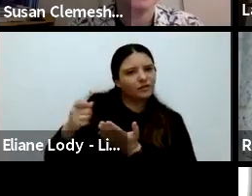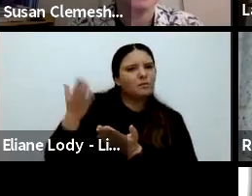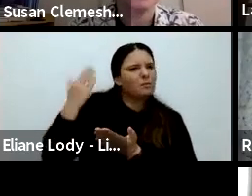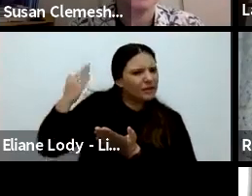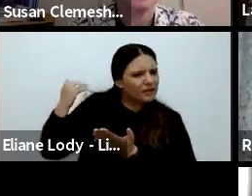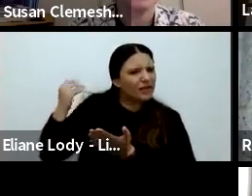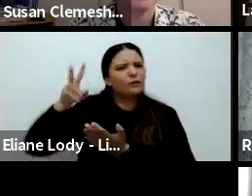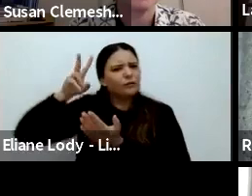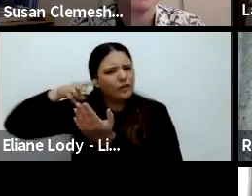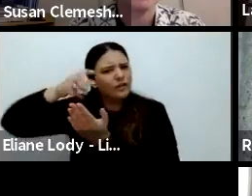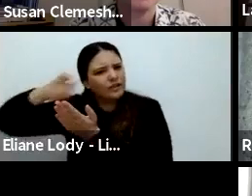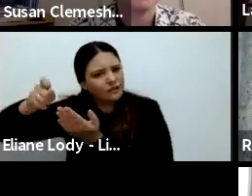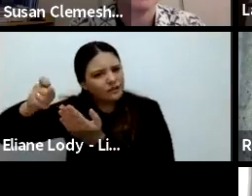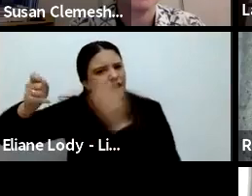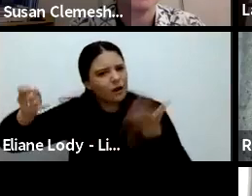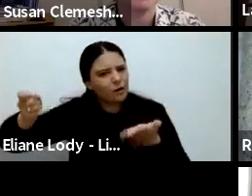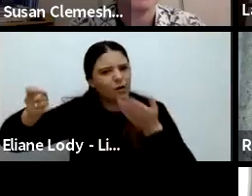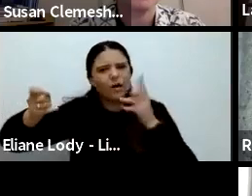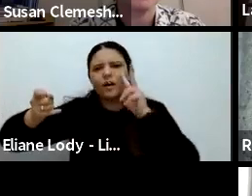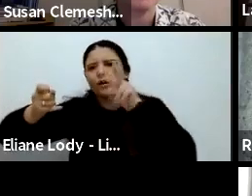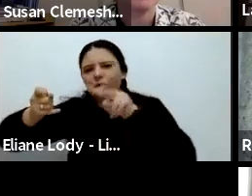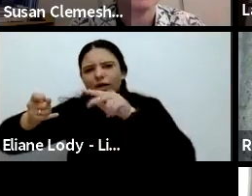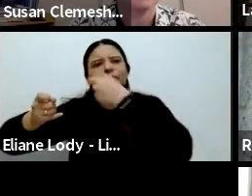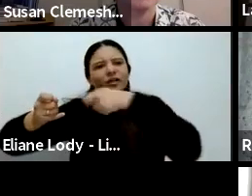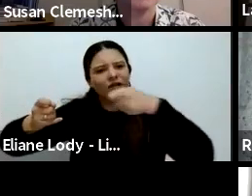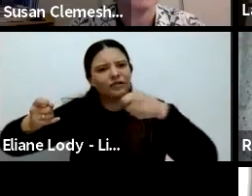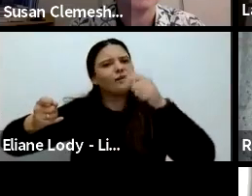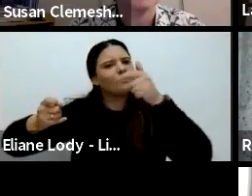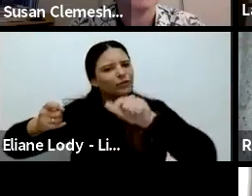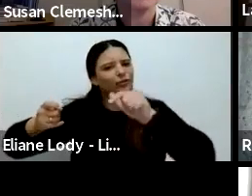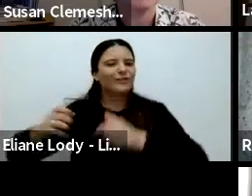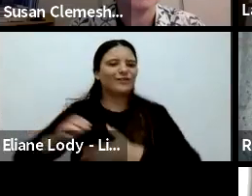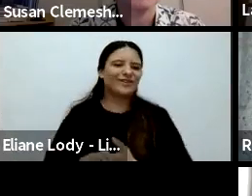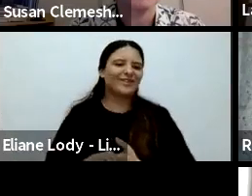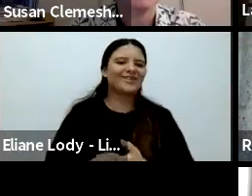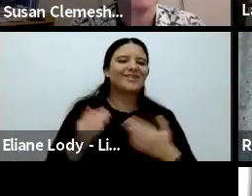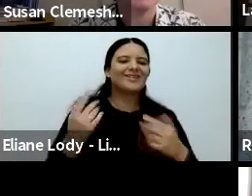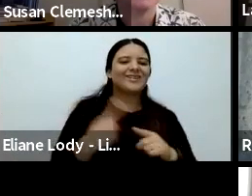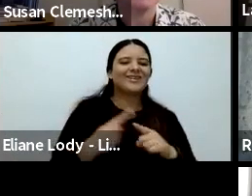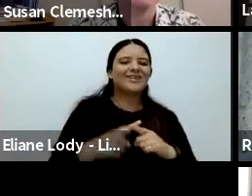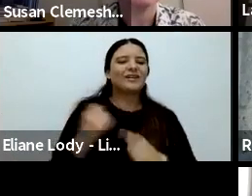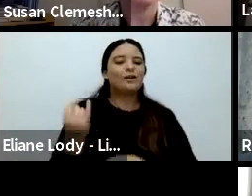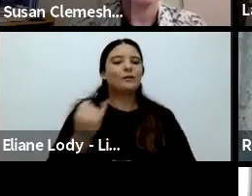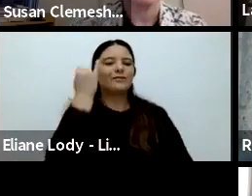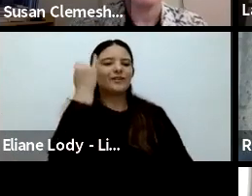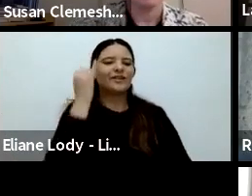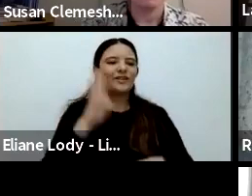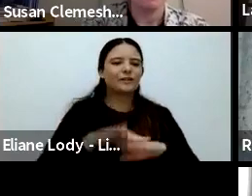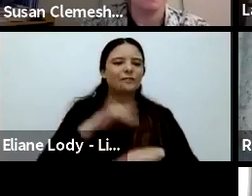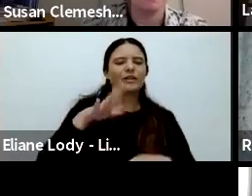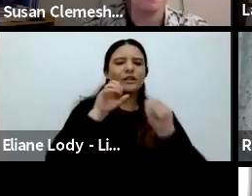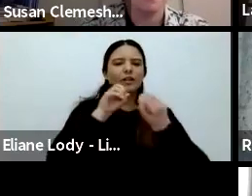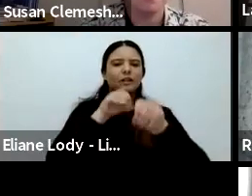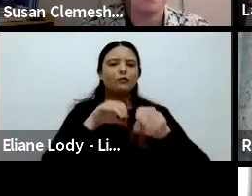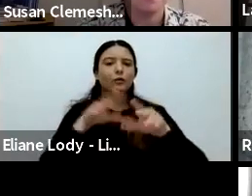The gods he says the most important issue, the most important factor. or in education is the or in education is the structure